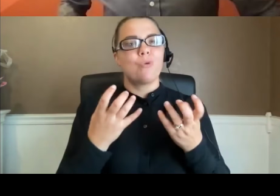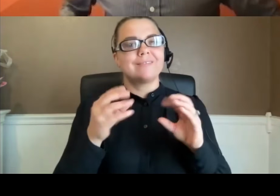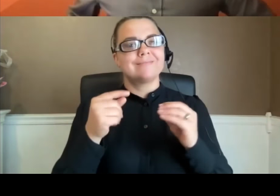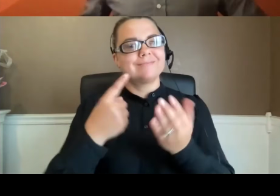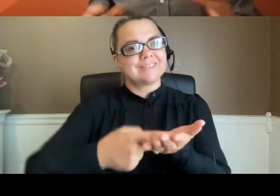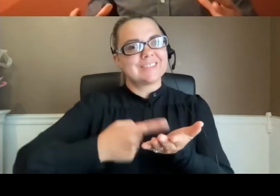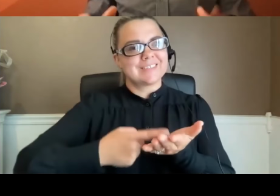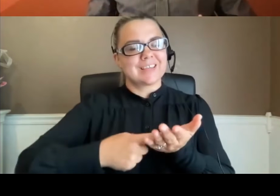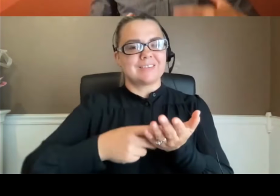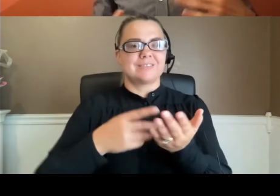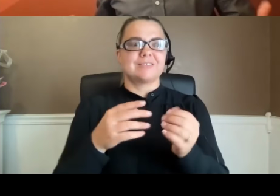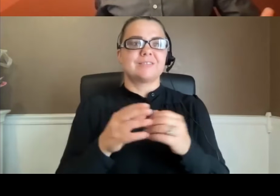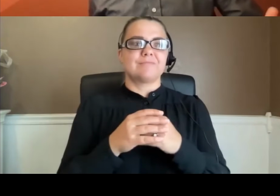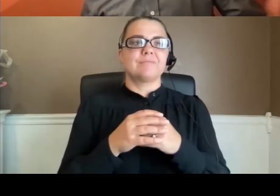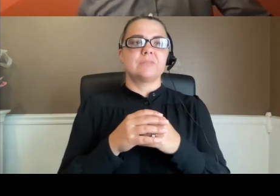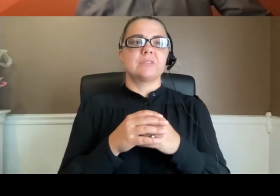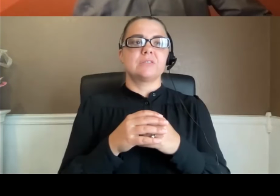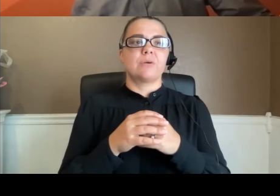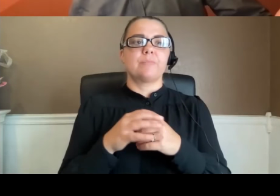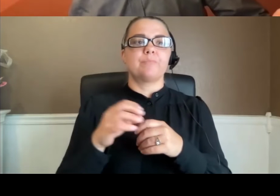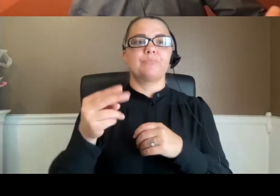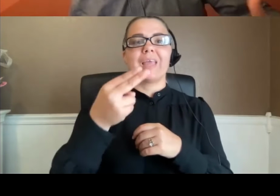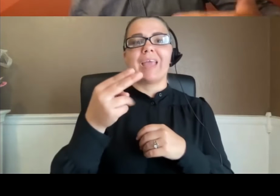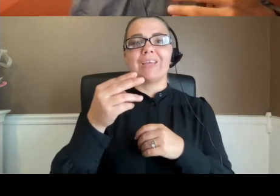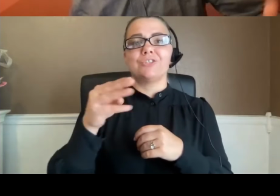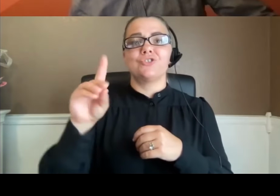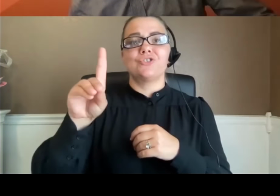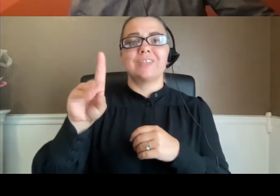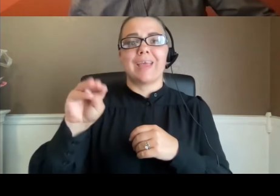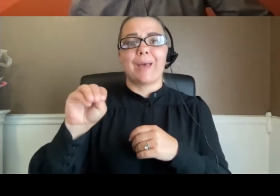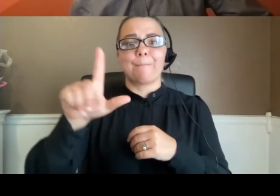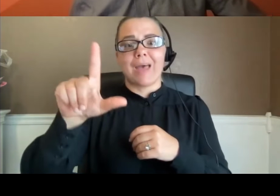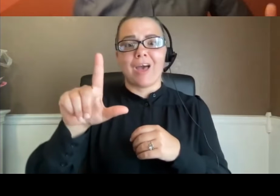topic that we've got to get right is the HTML structure of the containing page when we're